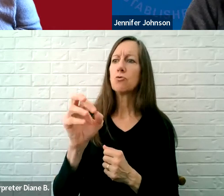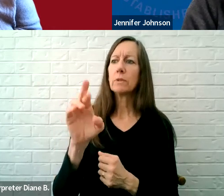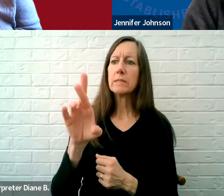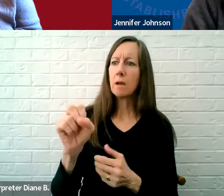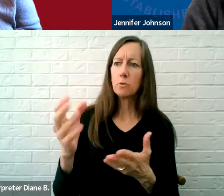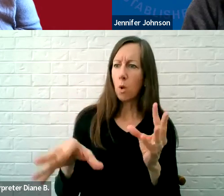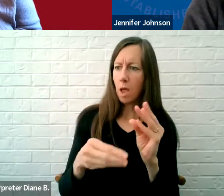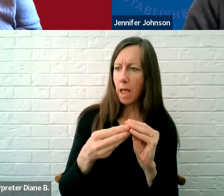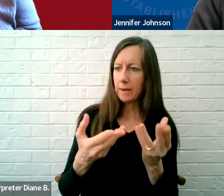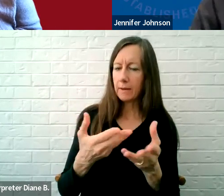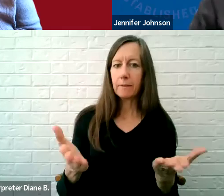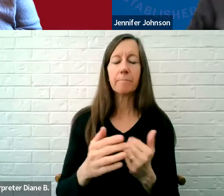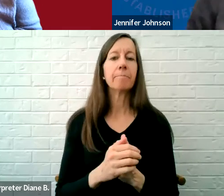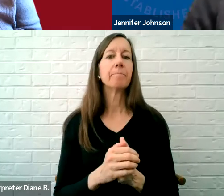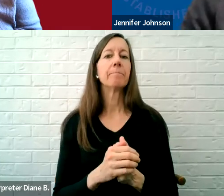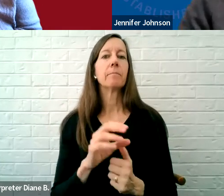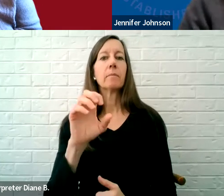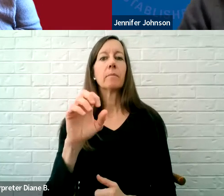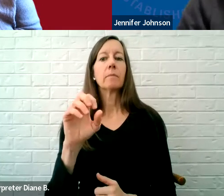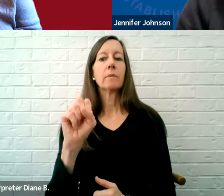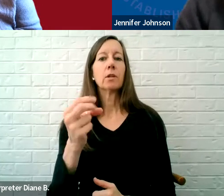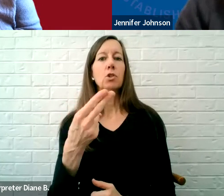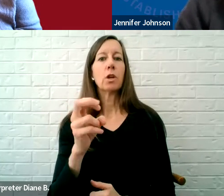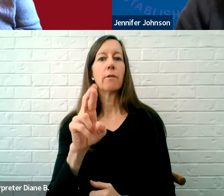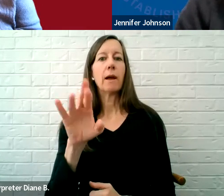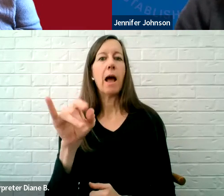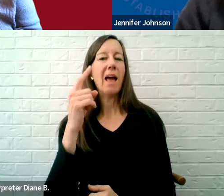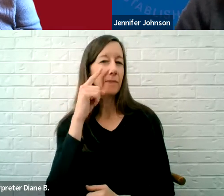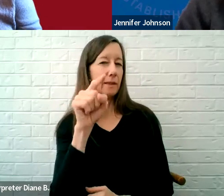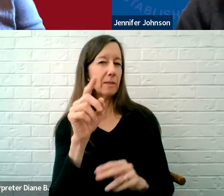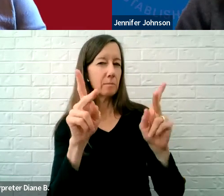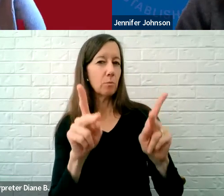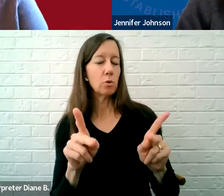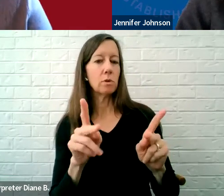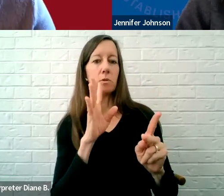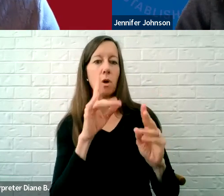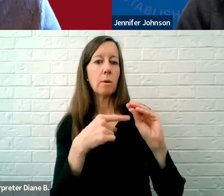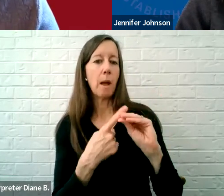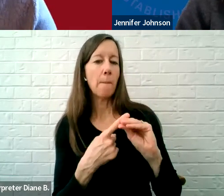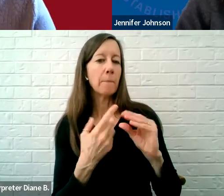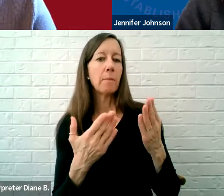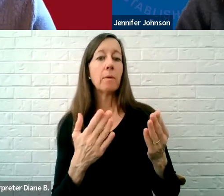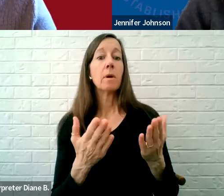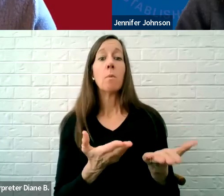So I think that this person is referring to proposed or existing intentional community,